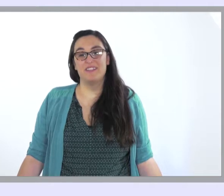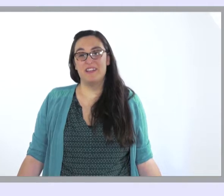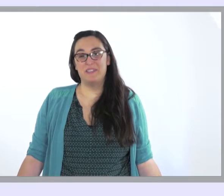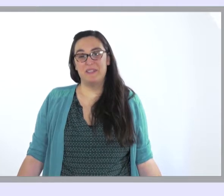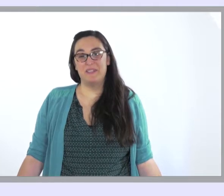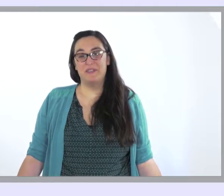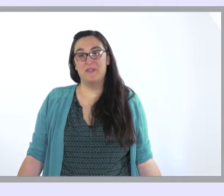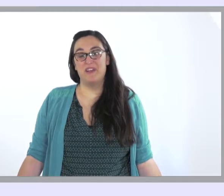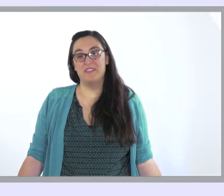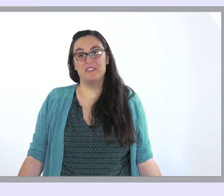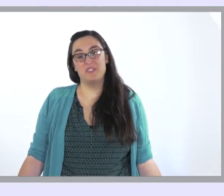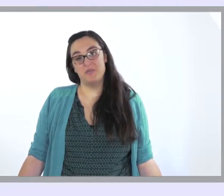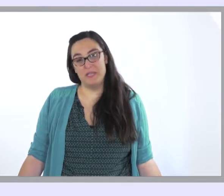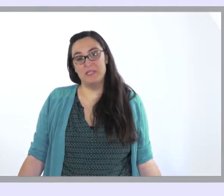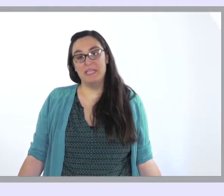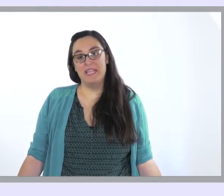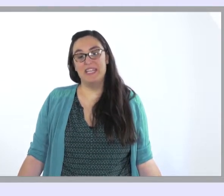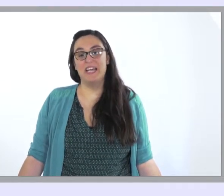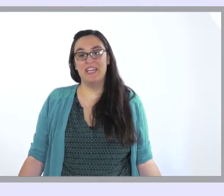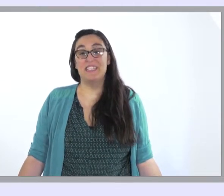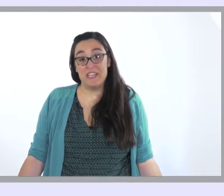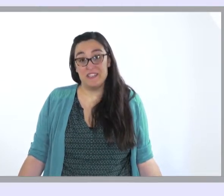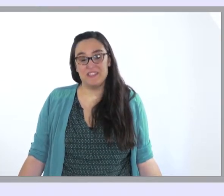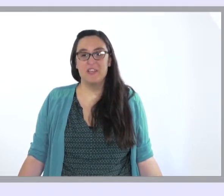who has recently deceased.